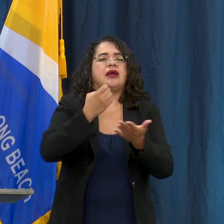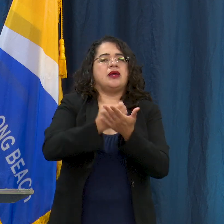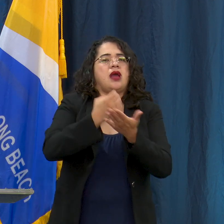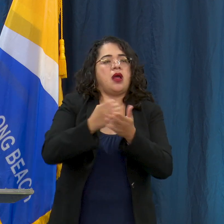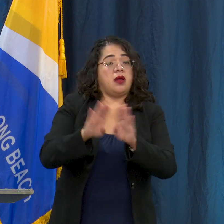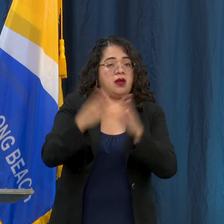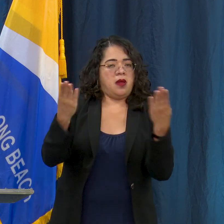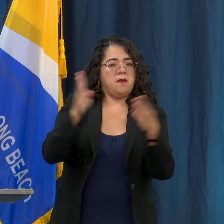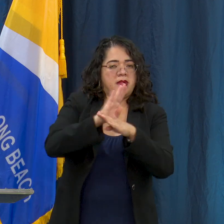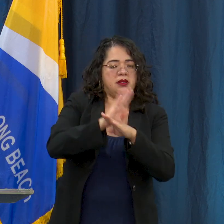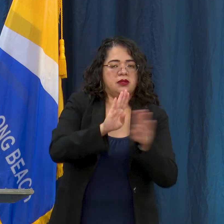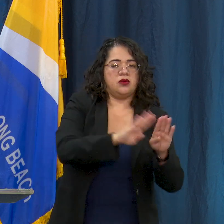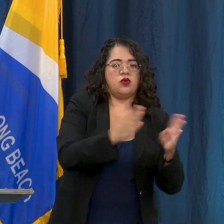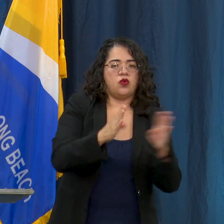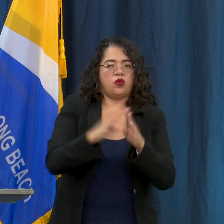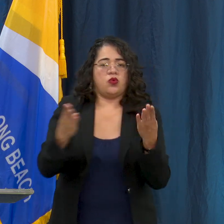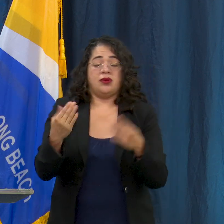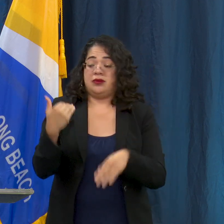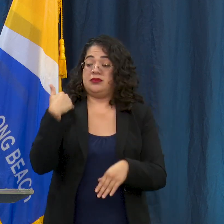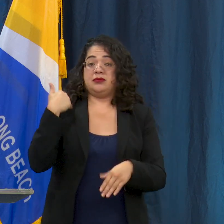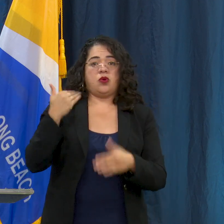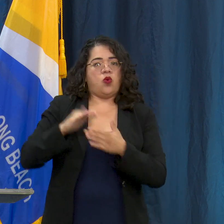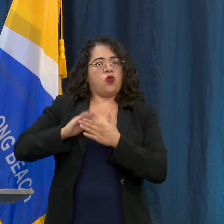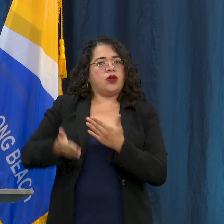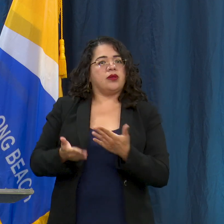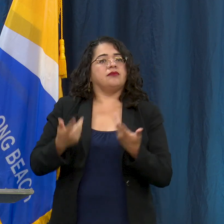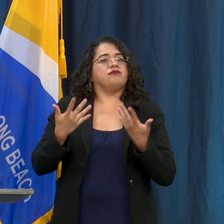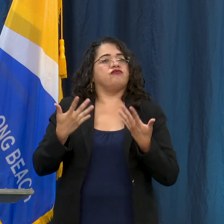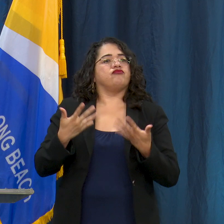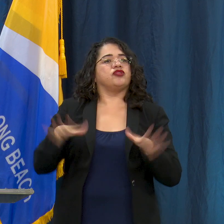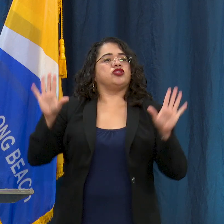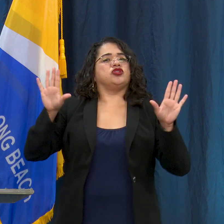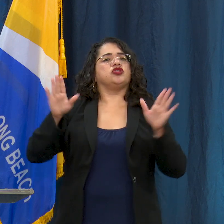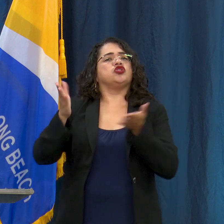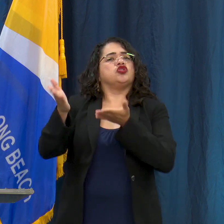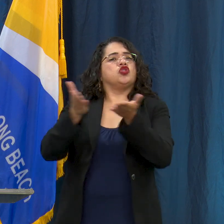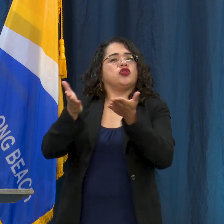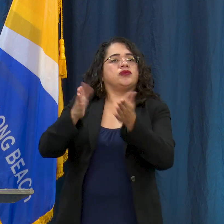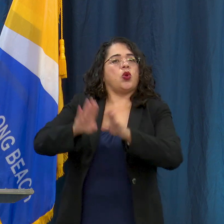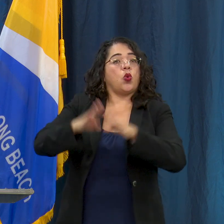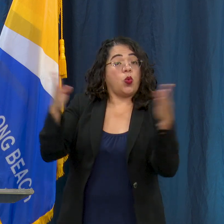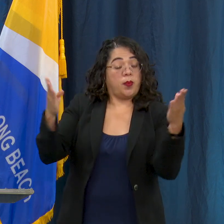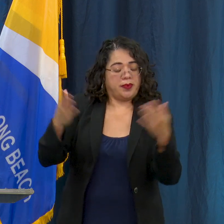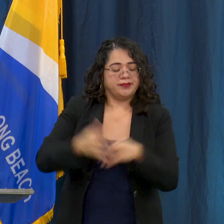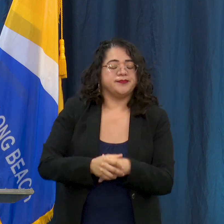weekend Long Beach reopened some additional services. We expanded our